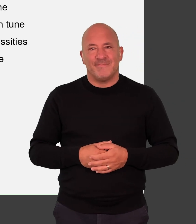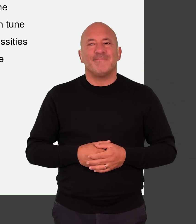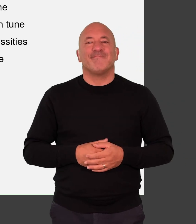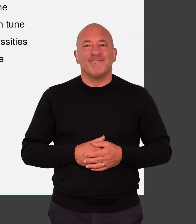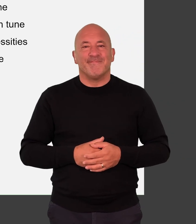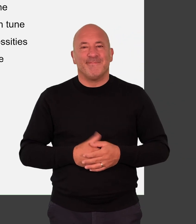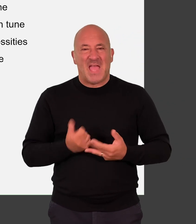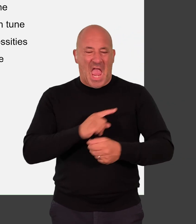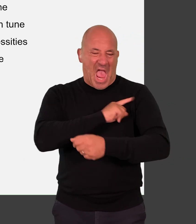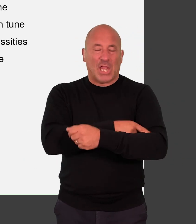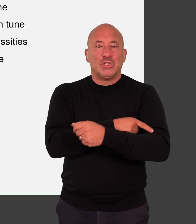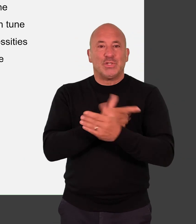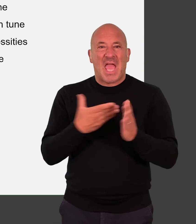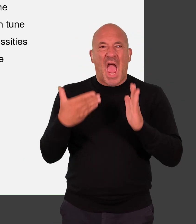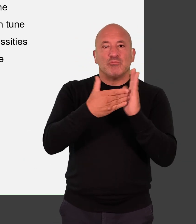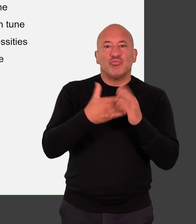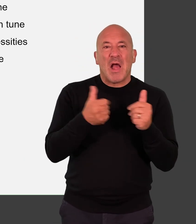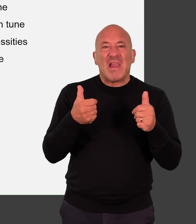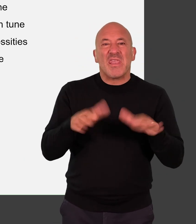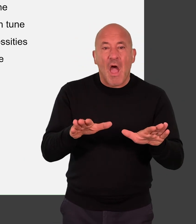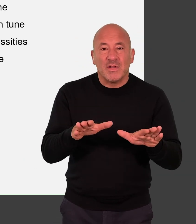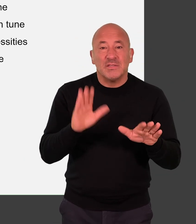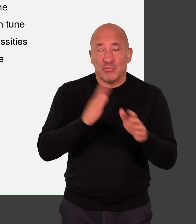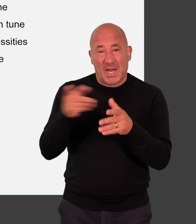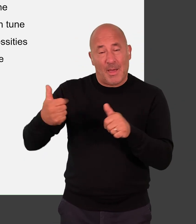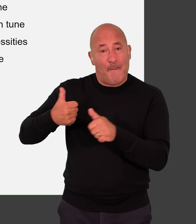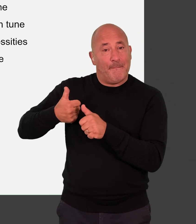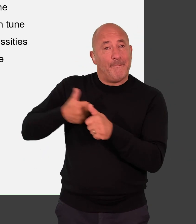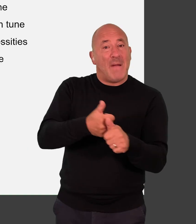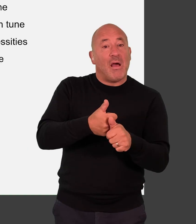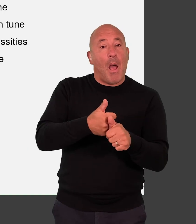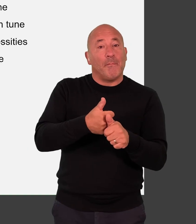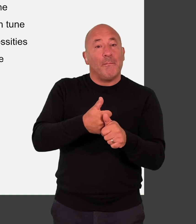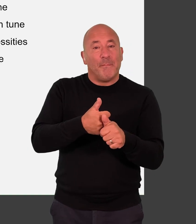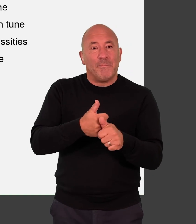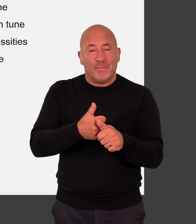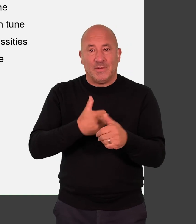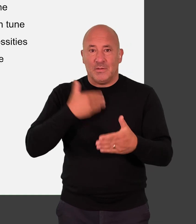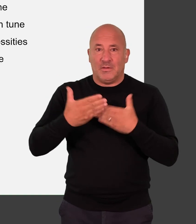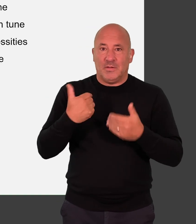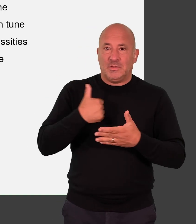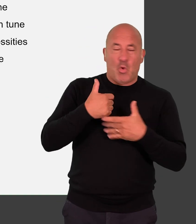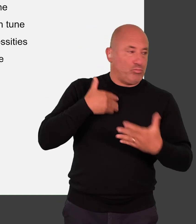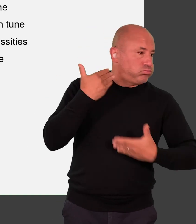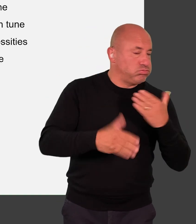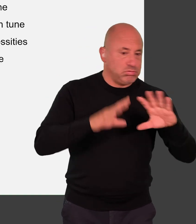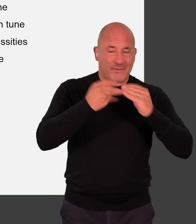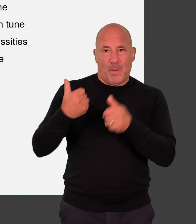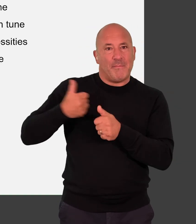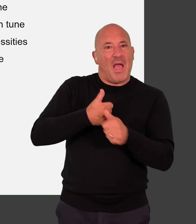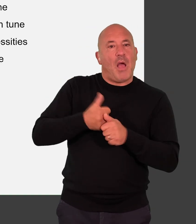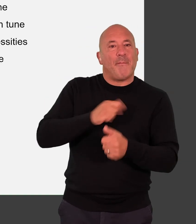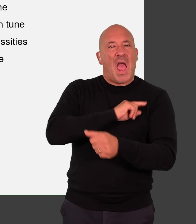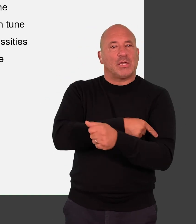The reserve of spare energy is a backup source that can be used when needed to support overall functioning.